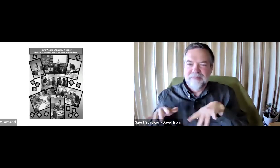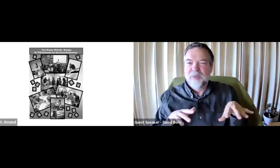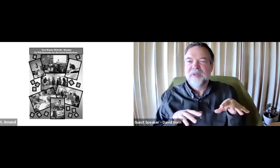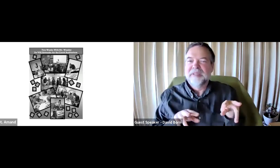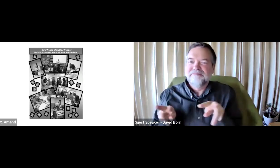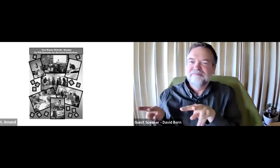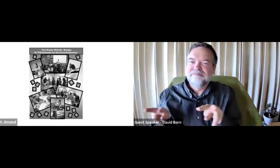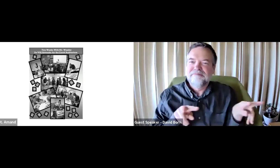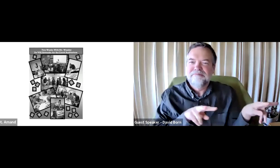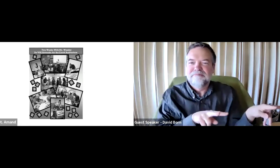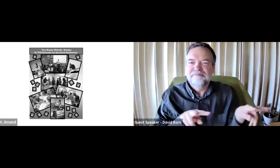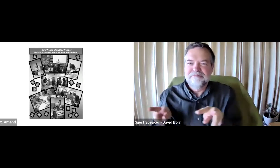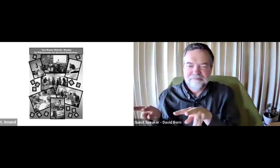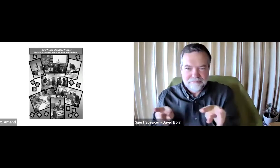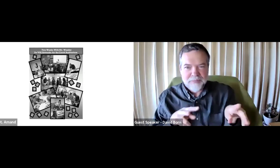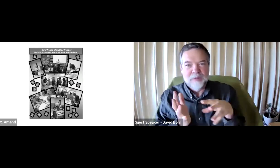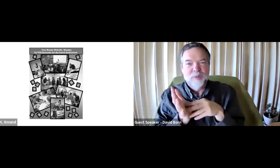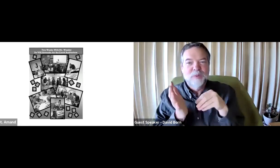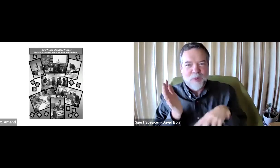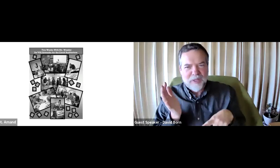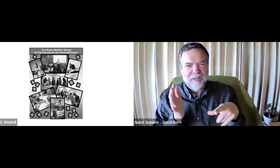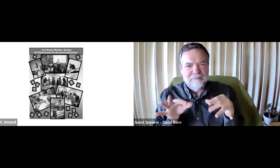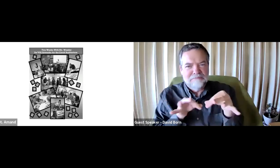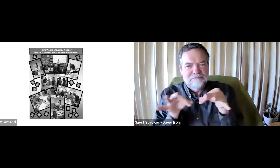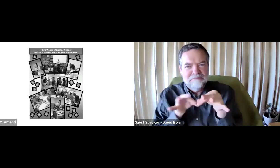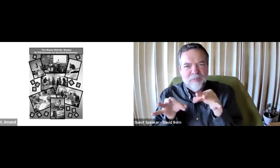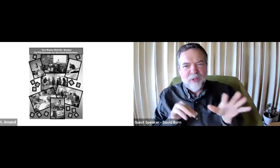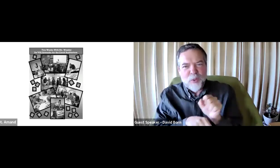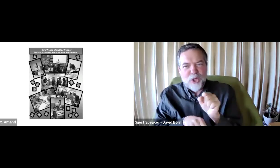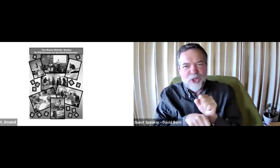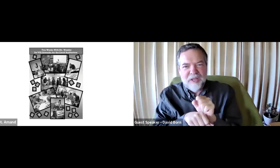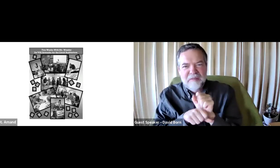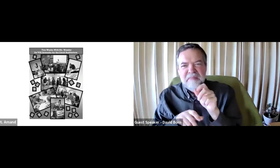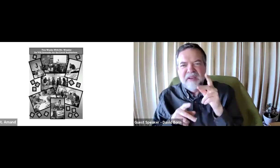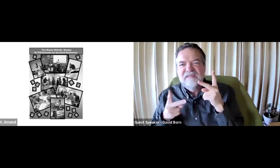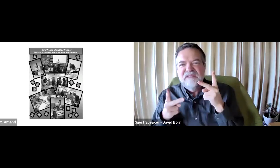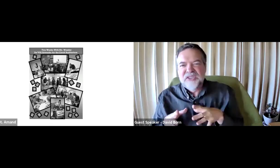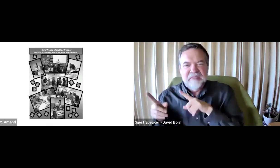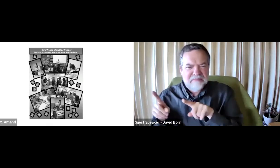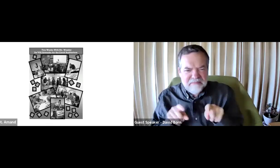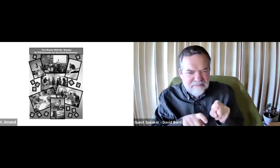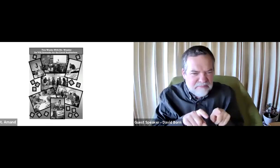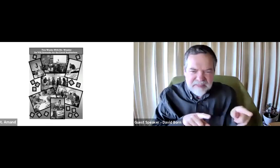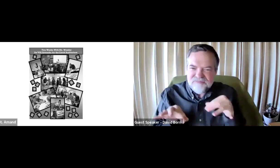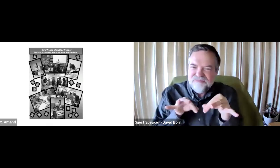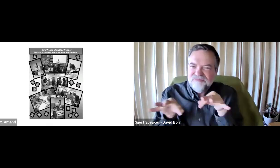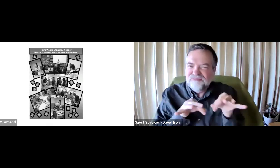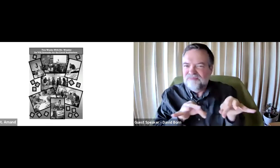and Guy made sure that they had it all set up nicely, and visitors could come and take a look at the artwork, and